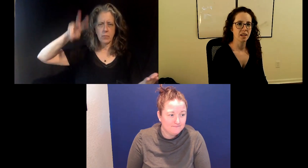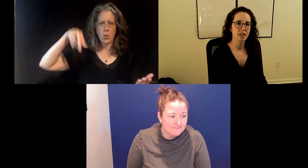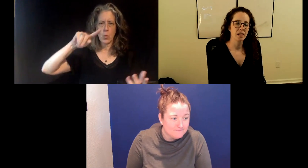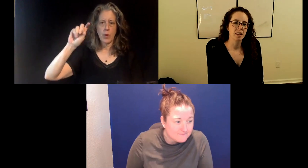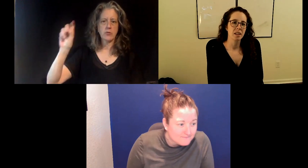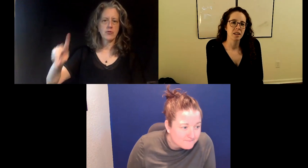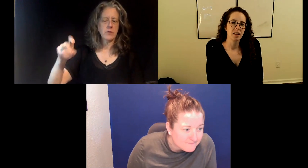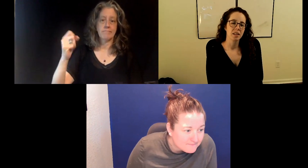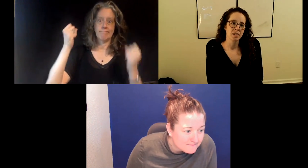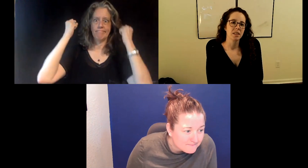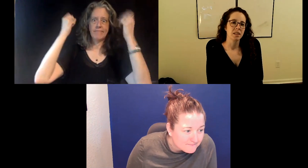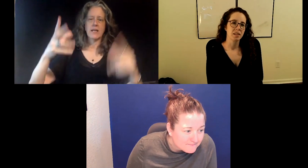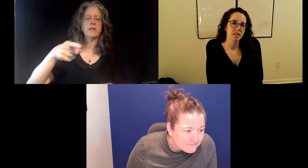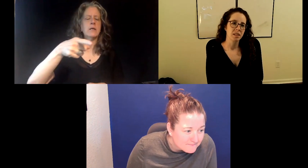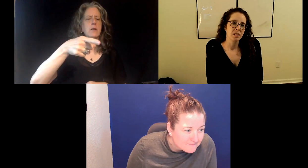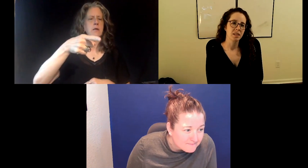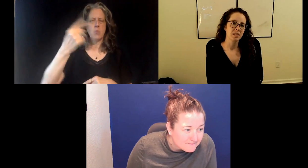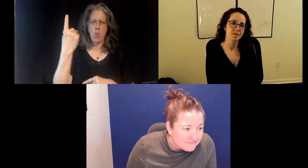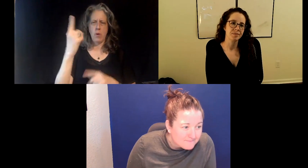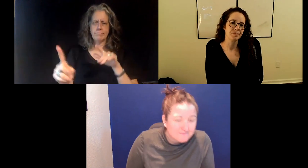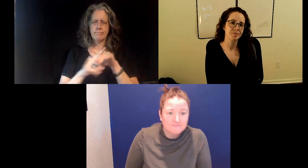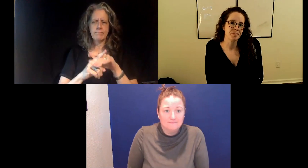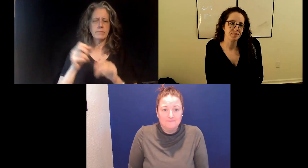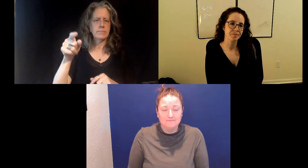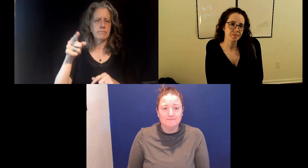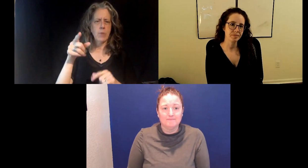wow this is great i'm looking at the questions there are just like so many